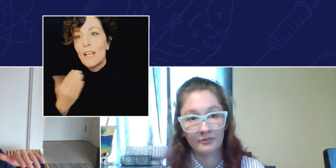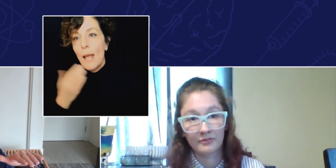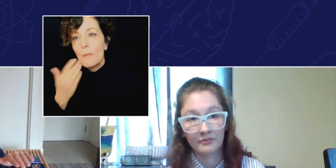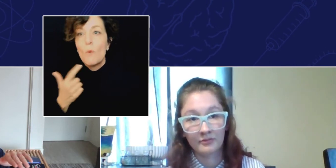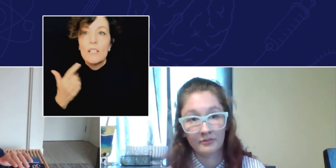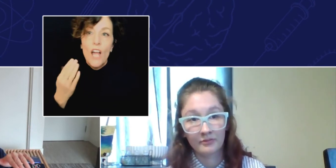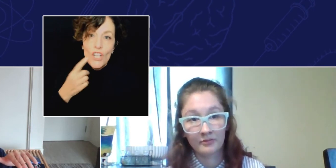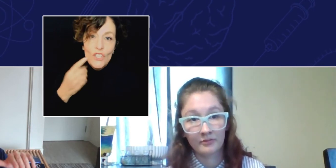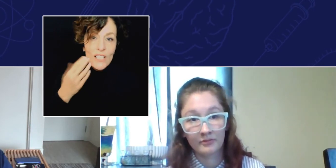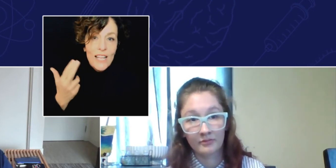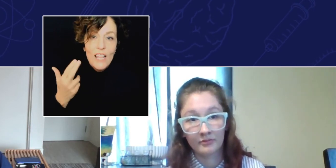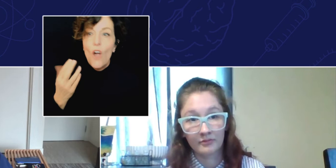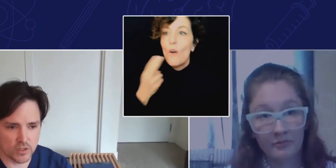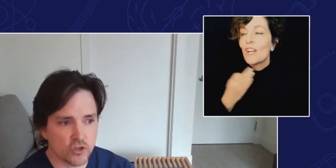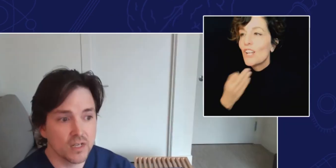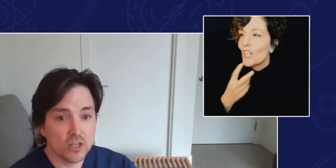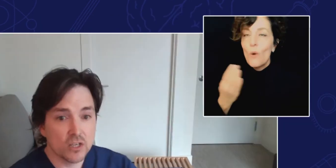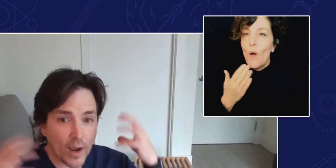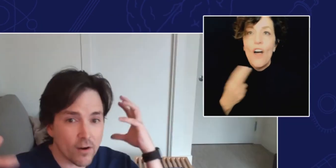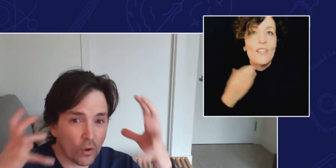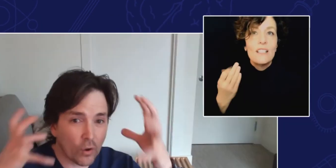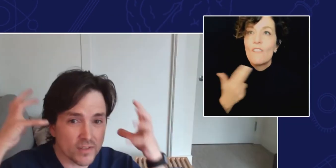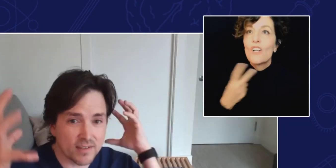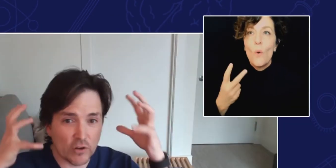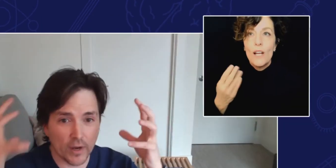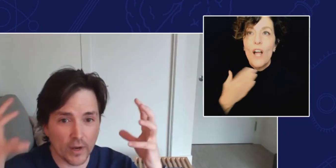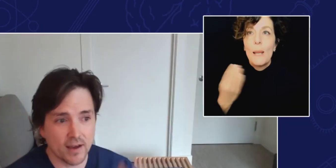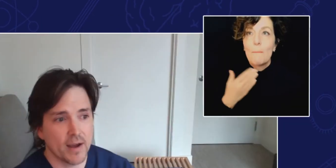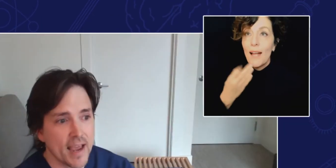“What's going to be over here?" You know? So I had all of this stuff going on in my head,